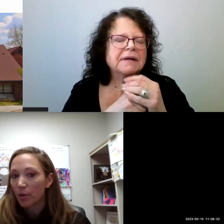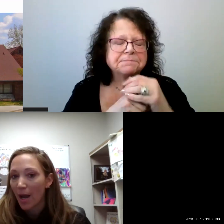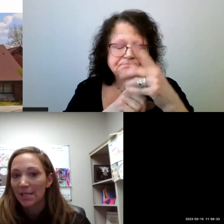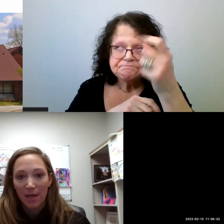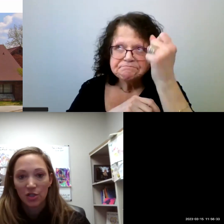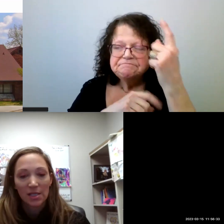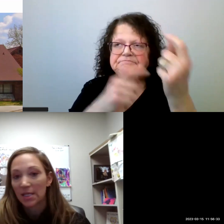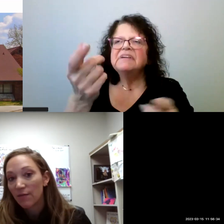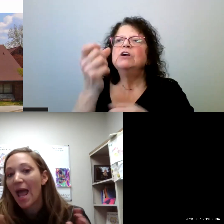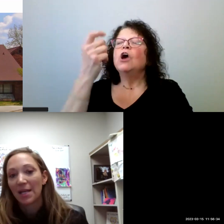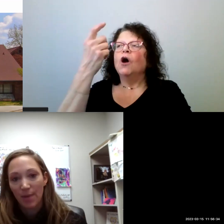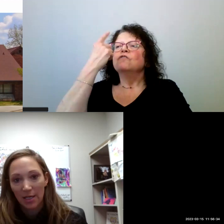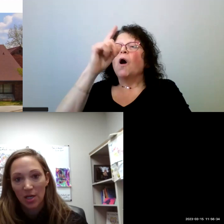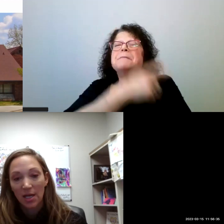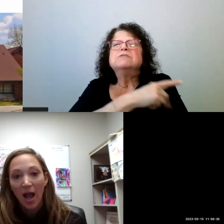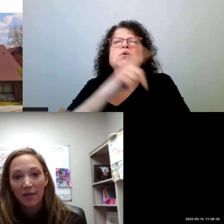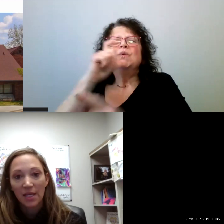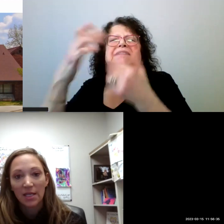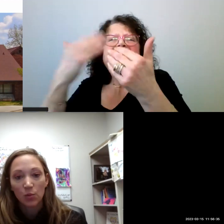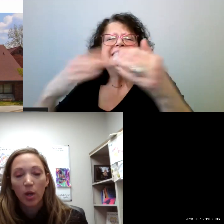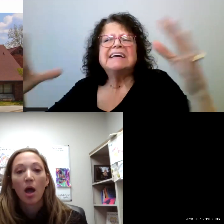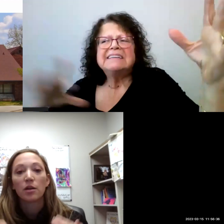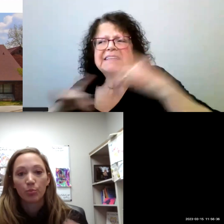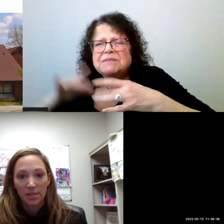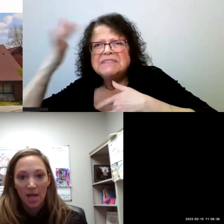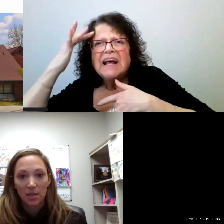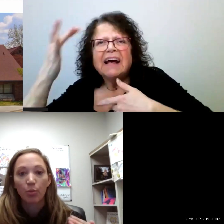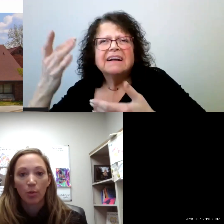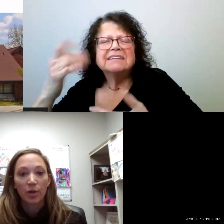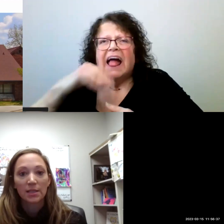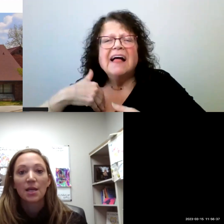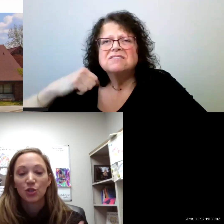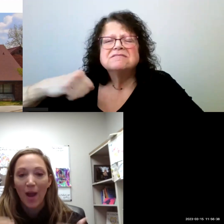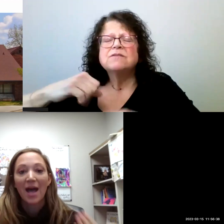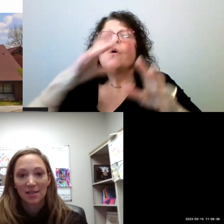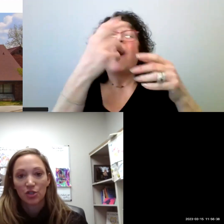immunocompromised patients, and even any patient. I think it is 100% appropriate to ask that